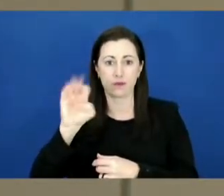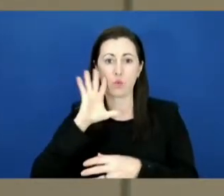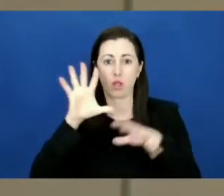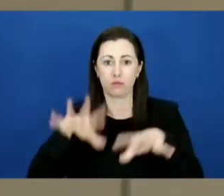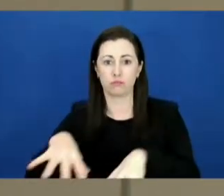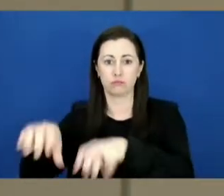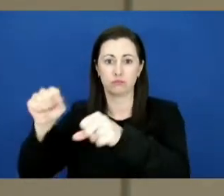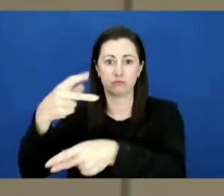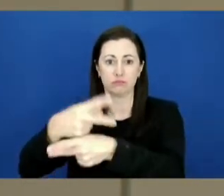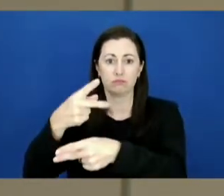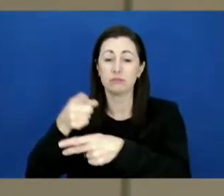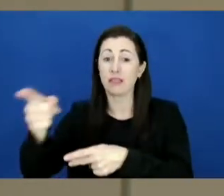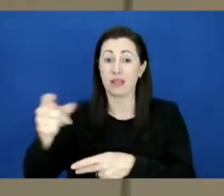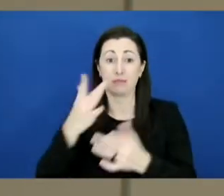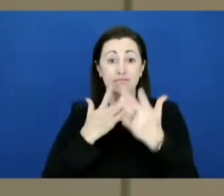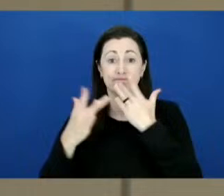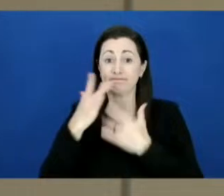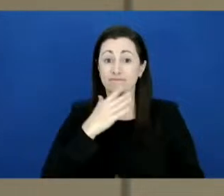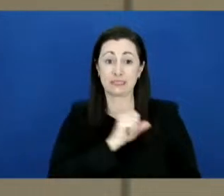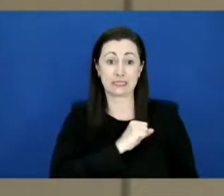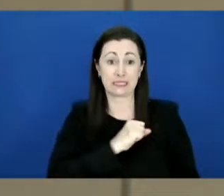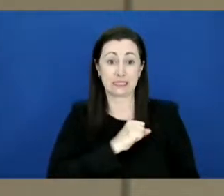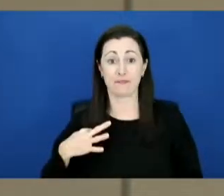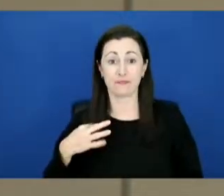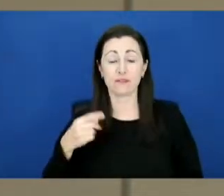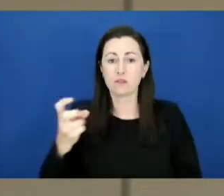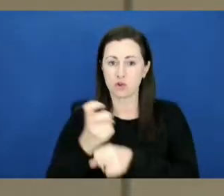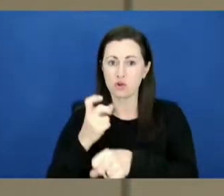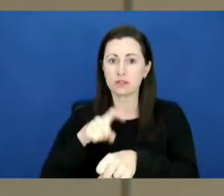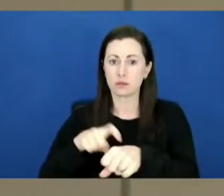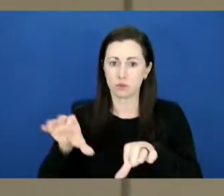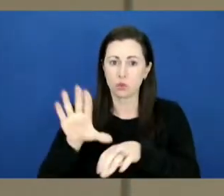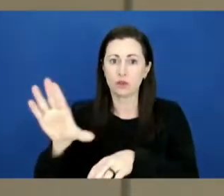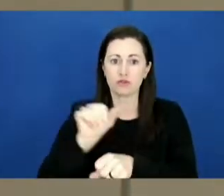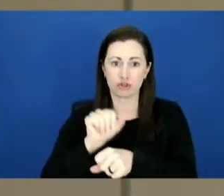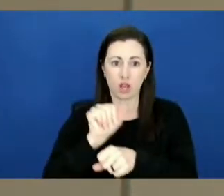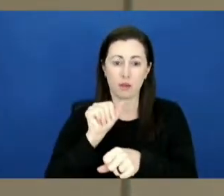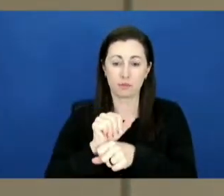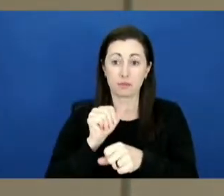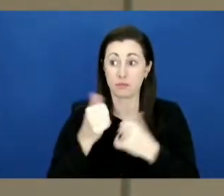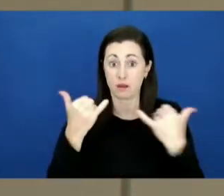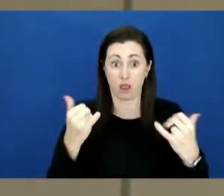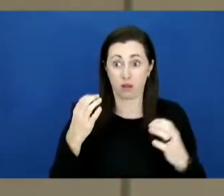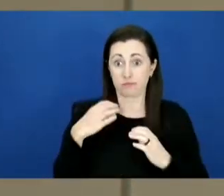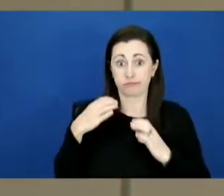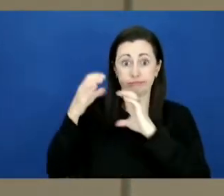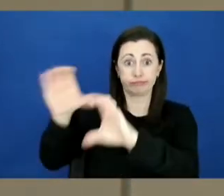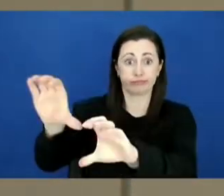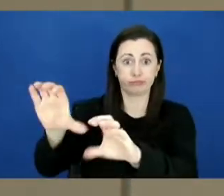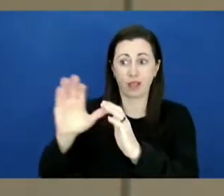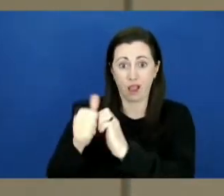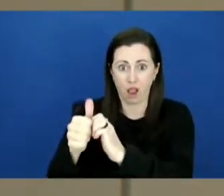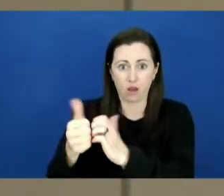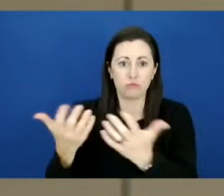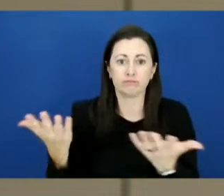AND NOW THEY WILL BE MAINTAINED BY NORTH CAROLINA WILDLIFE, WHICH IS VERY UNDERSTAFFED SO